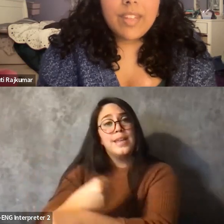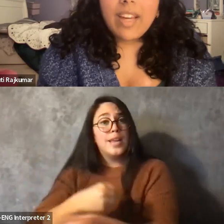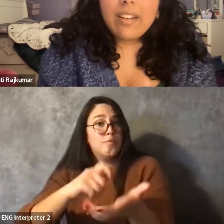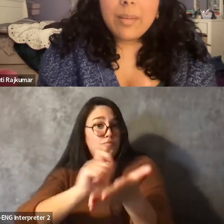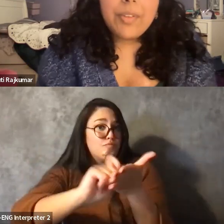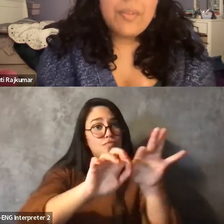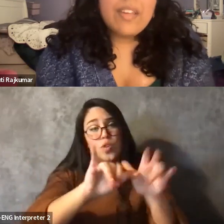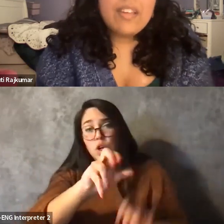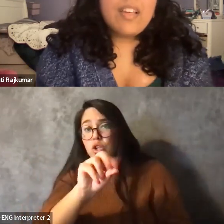Yeah, absolutely.